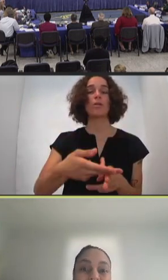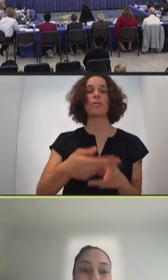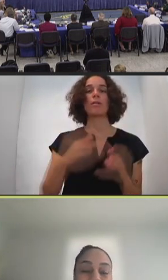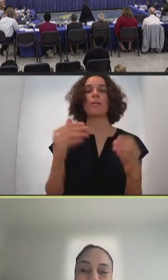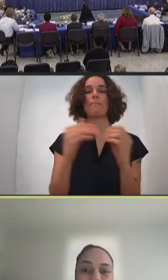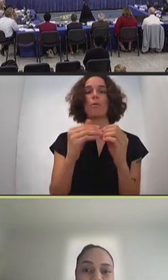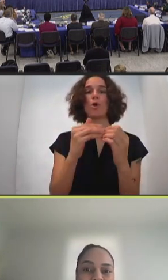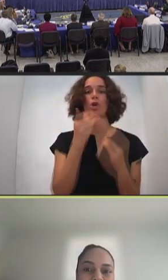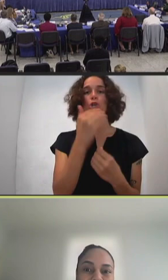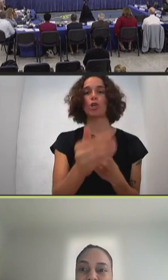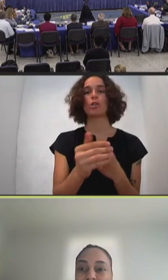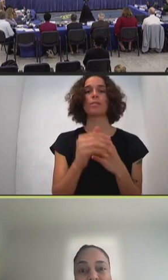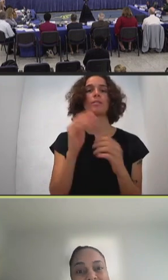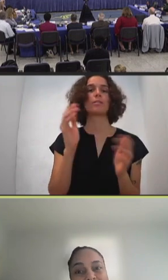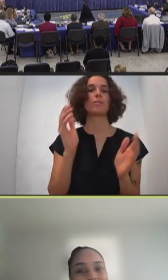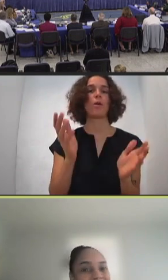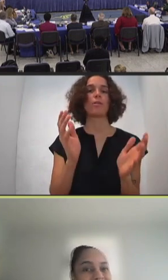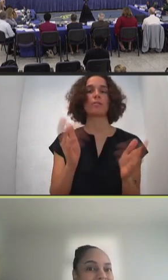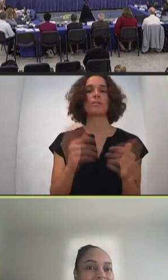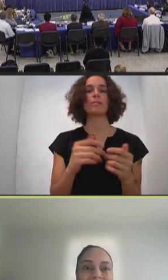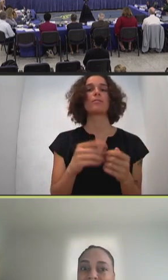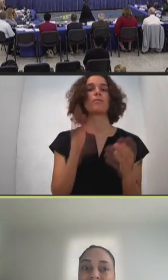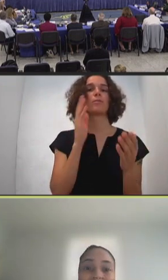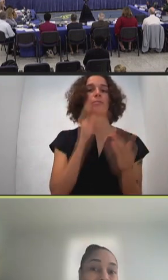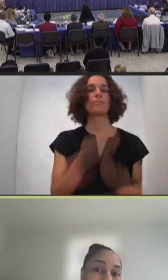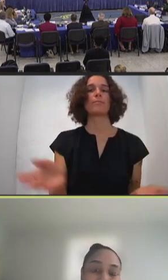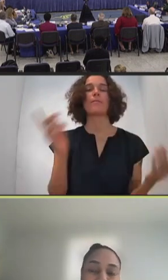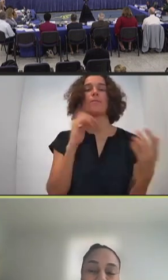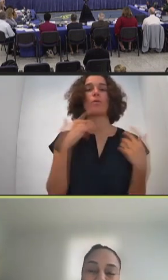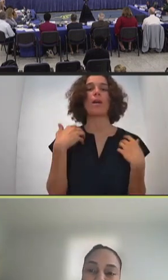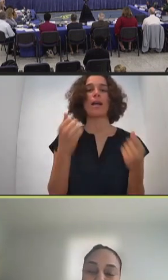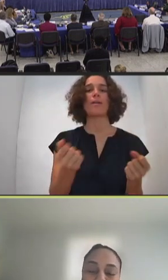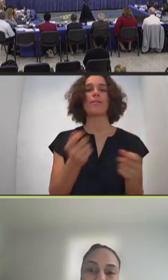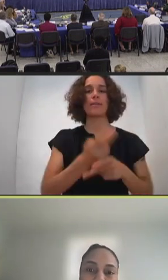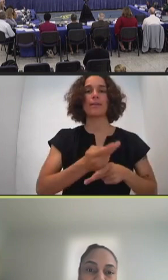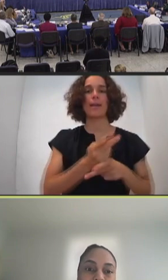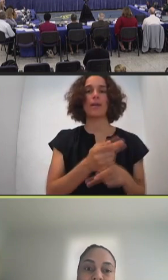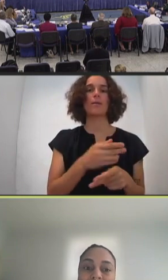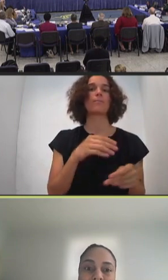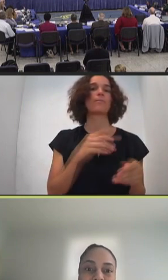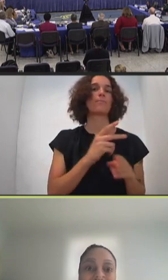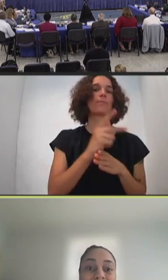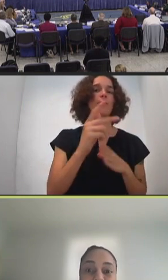healthcare navigators. Really the message there is get your older loved ones vaccinated so that